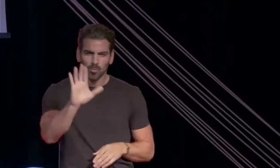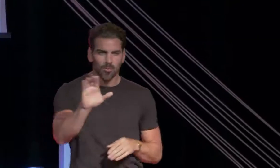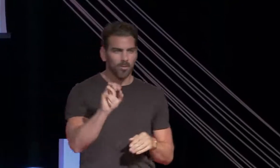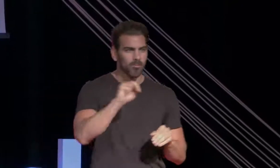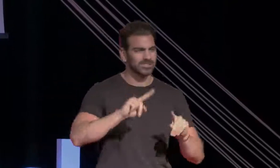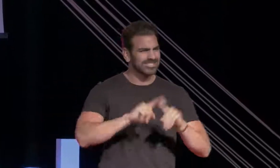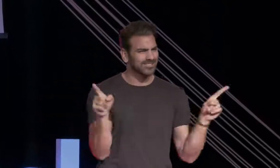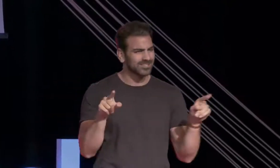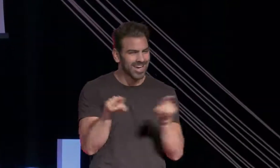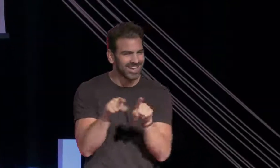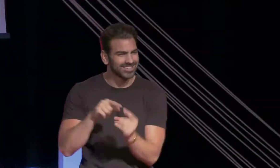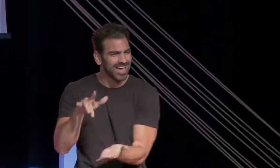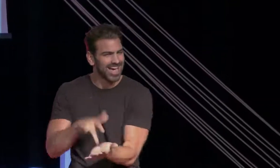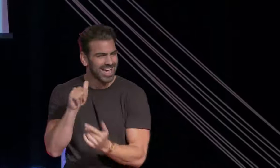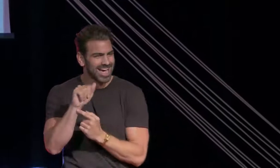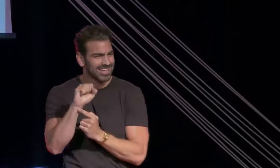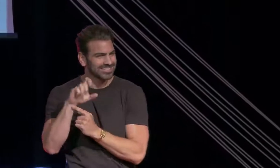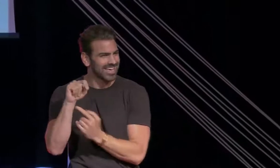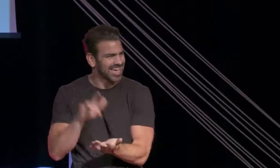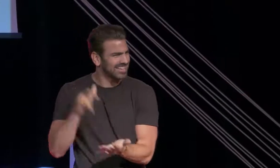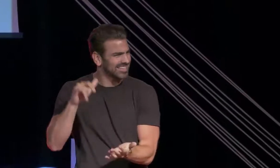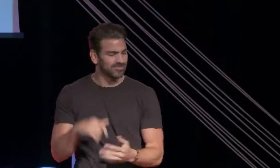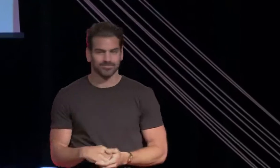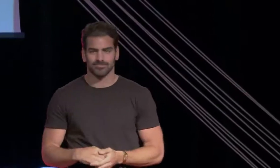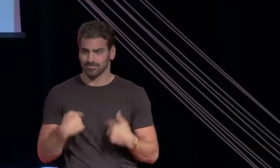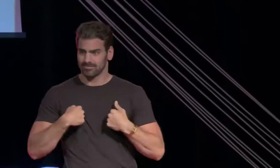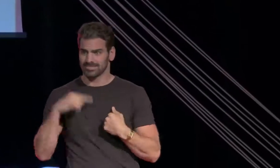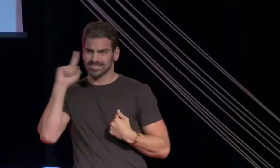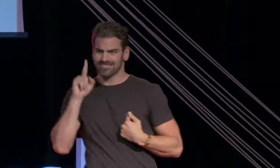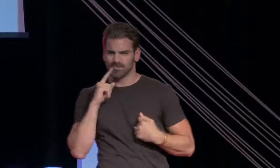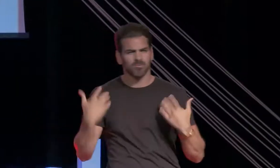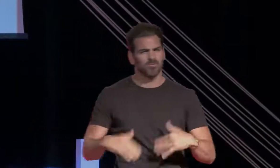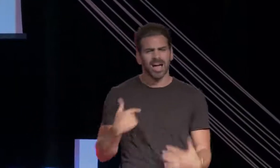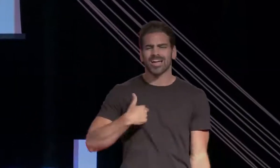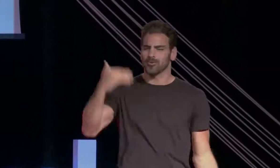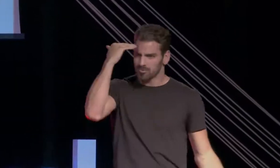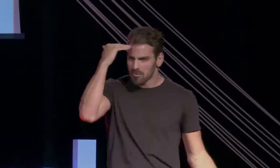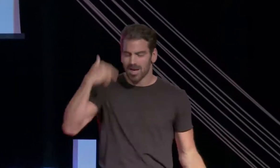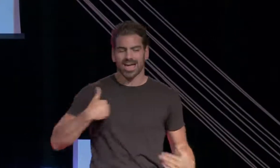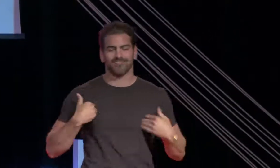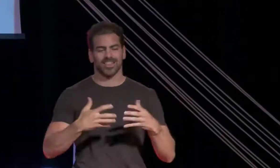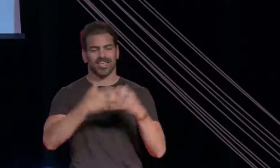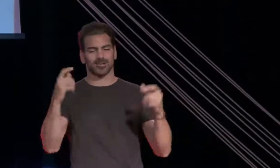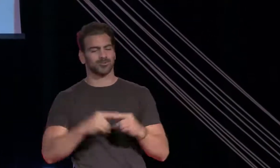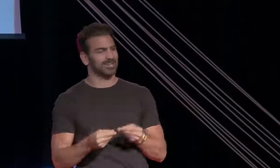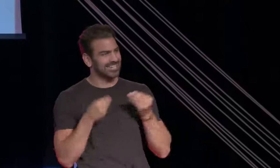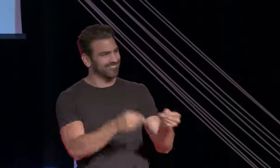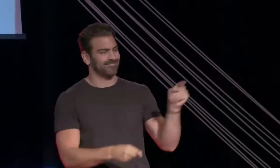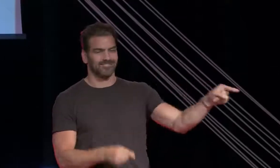but if instead i use my difference as an advantage and an asset i know that as a deaf man i have so